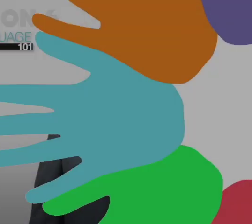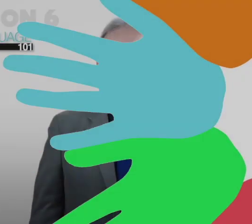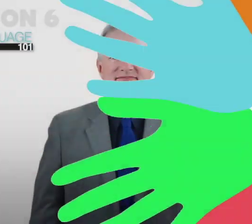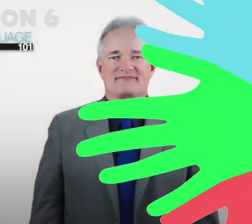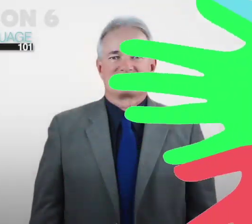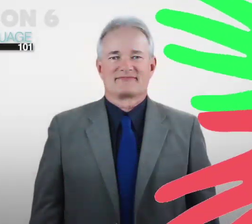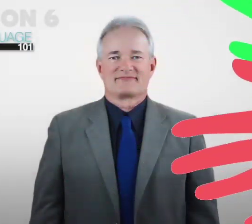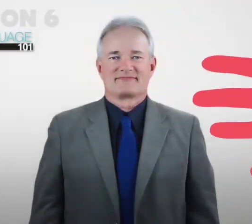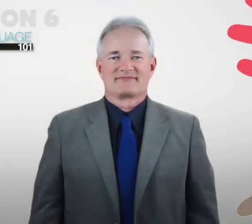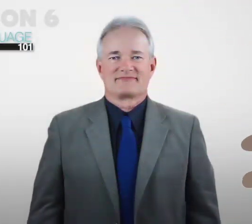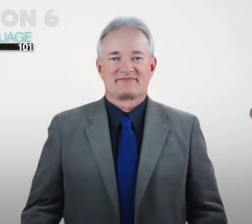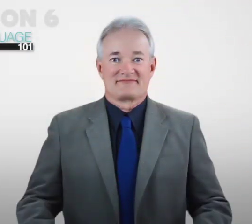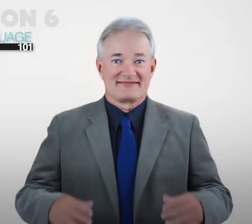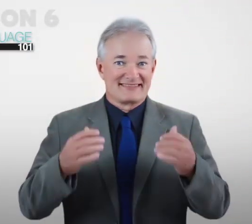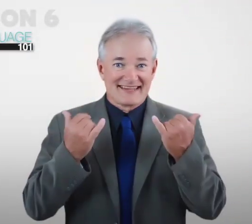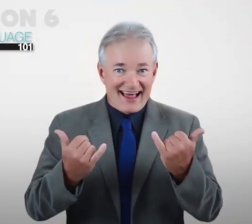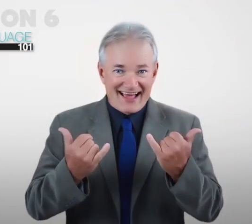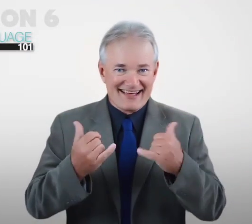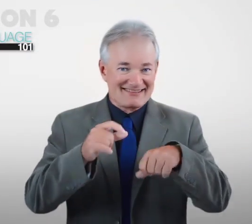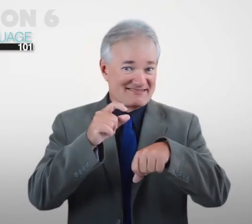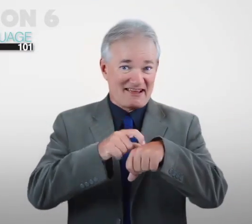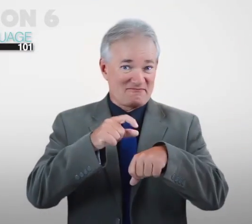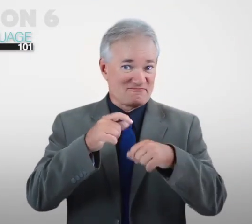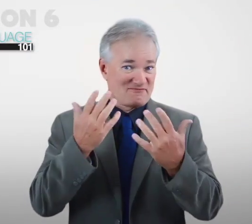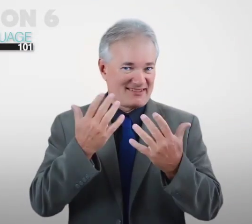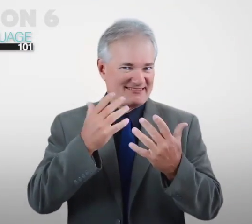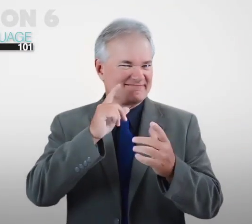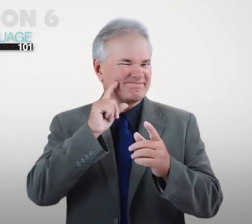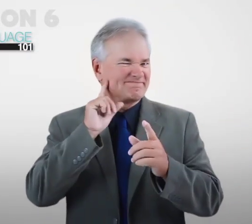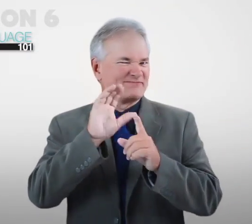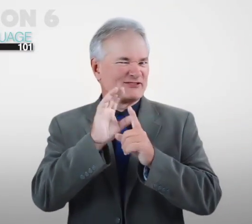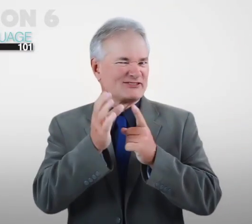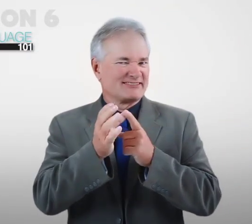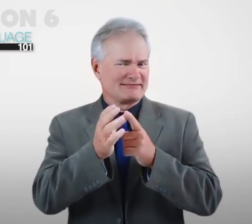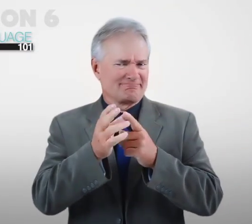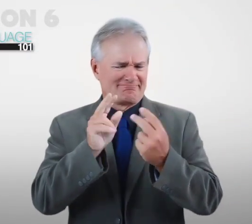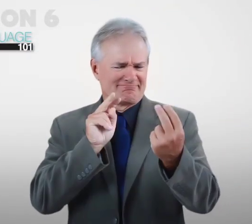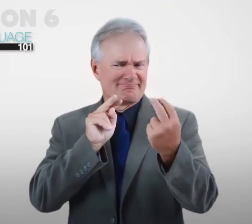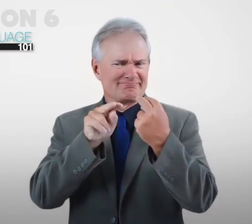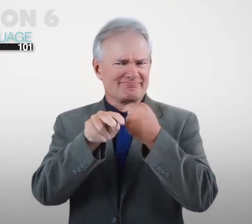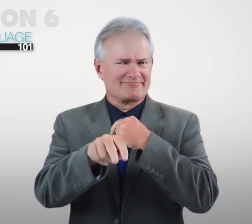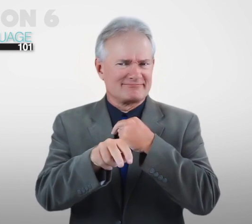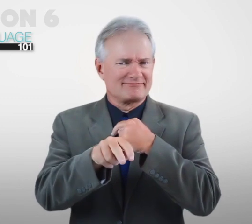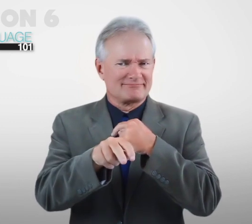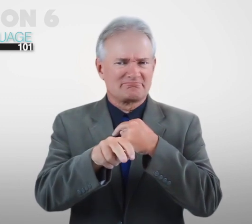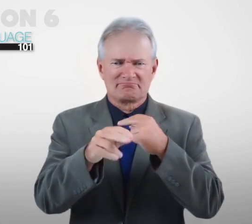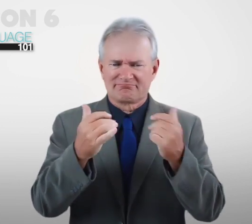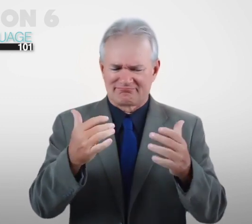(air whooshing) And now it's time for some deaf culture, as I share some perspective.